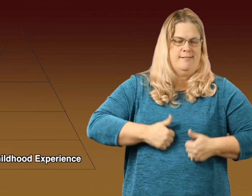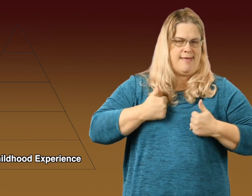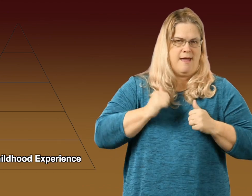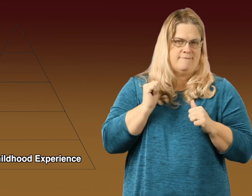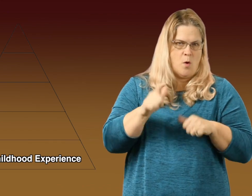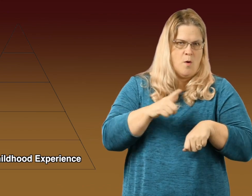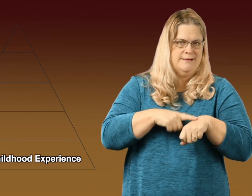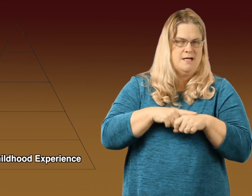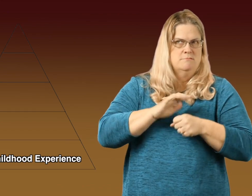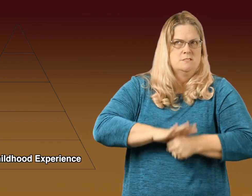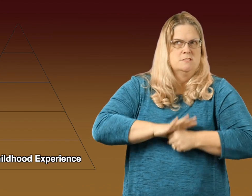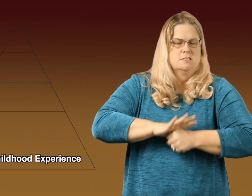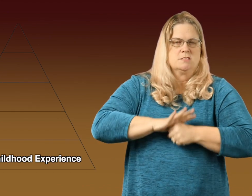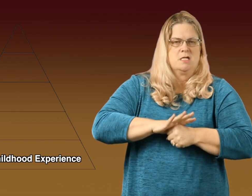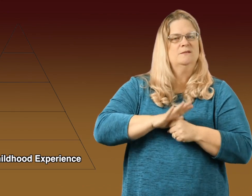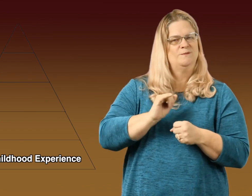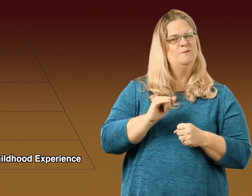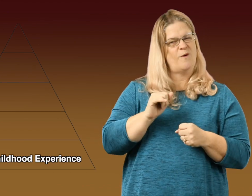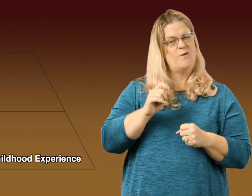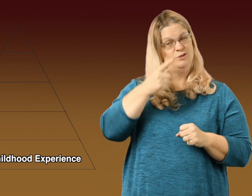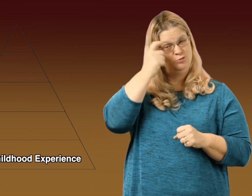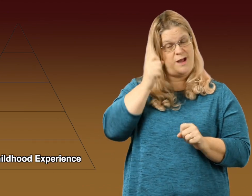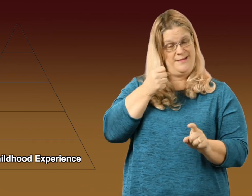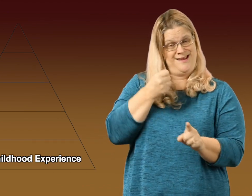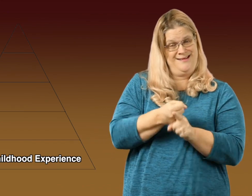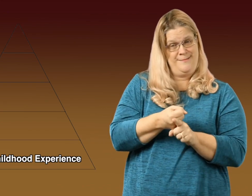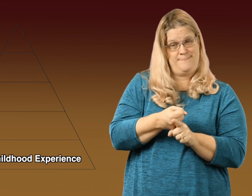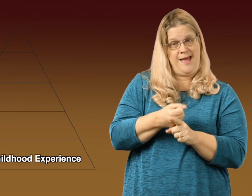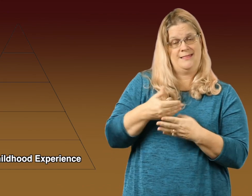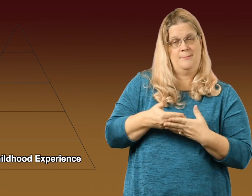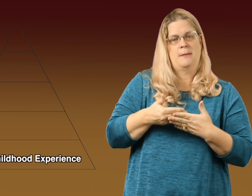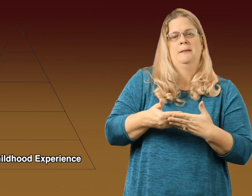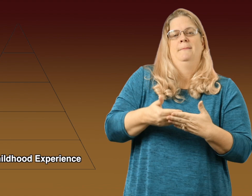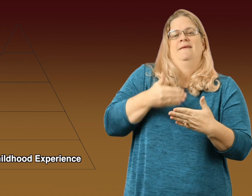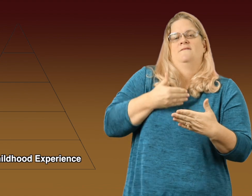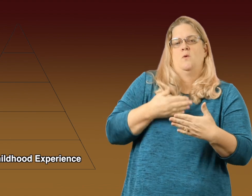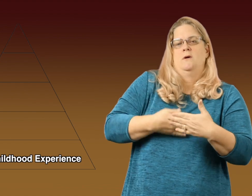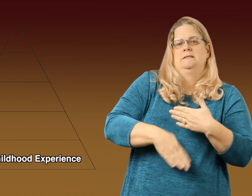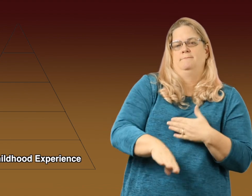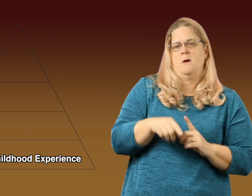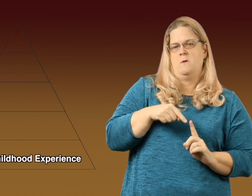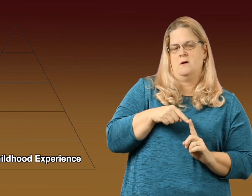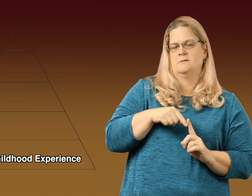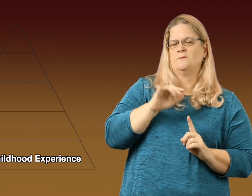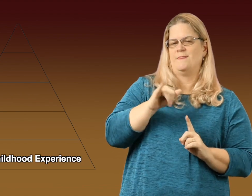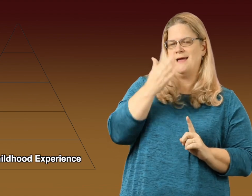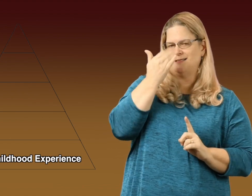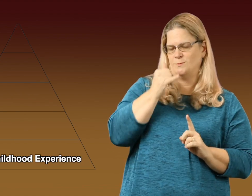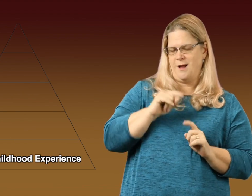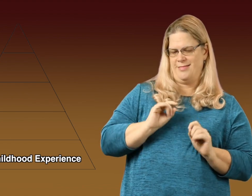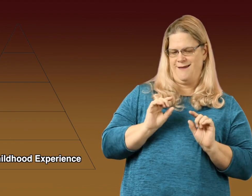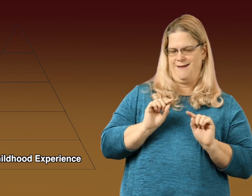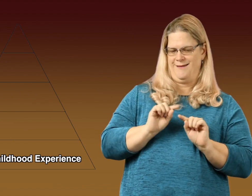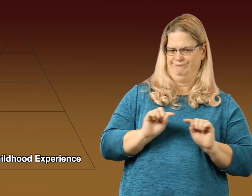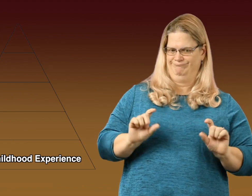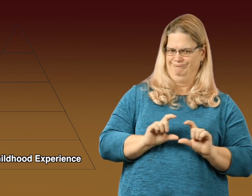If a pregnant mother is in a domestic violence situation, and is constantly stressed